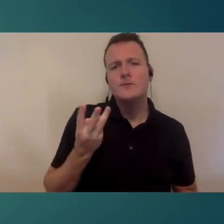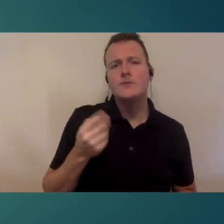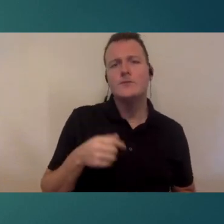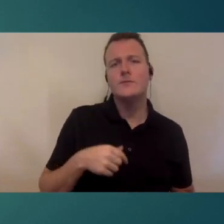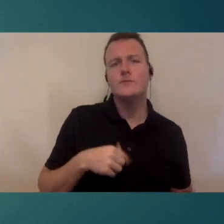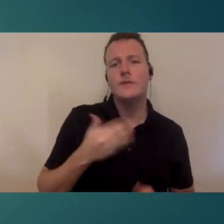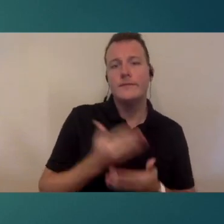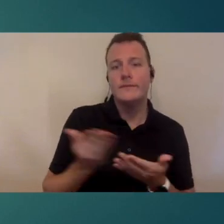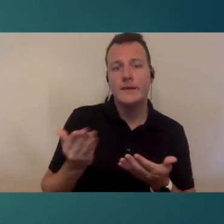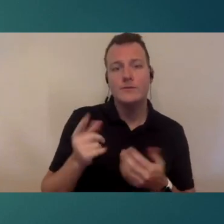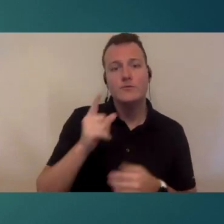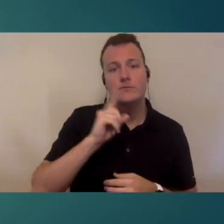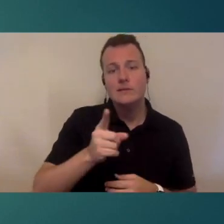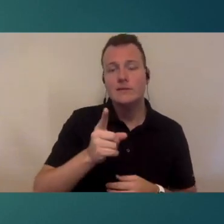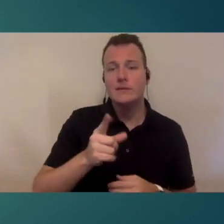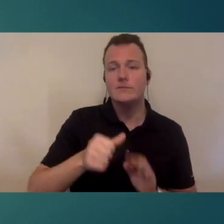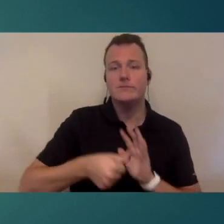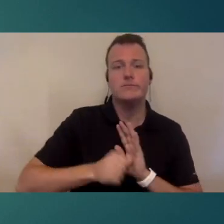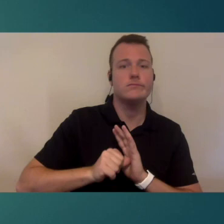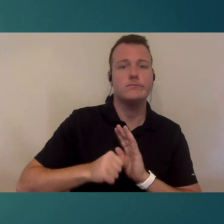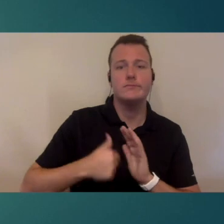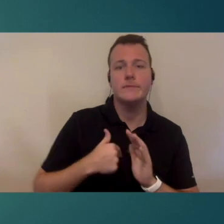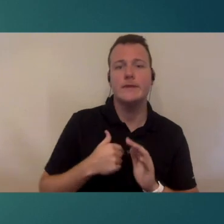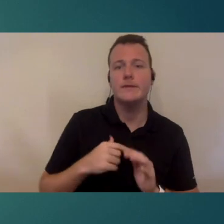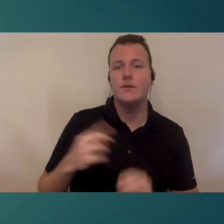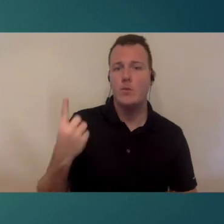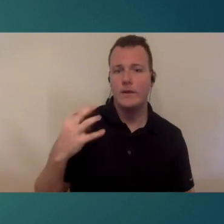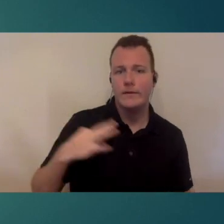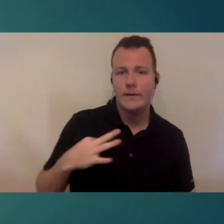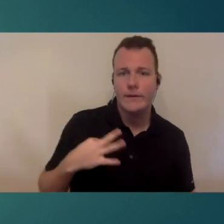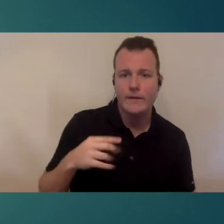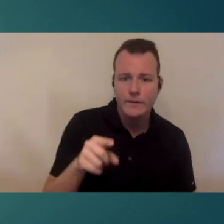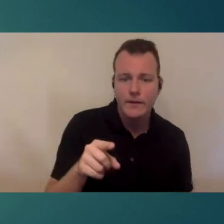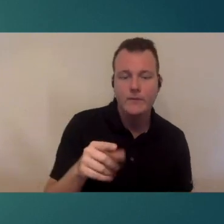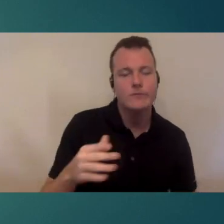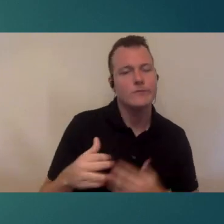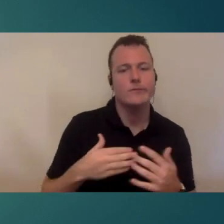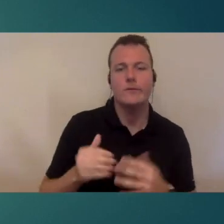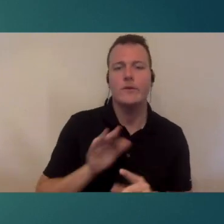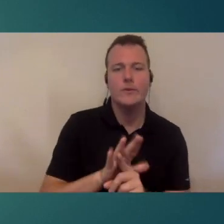things that really stand out to me in a candidate regardless of the experience